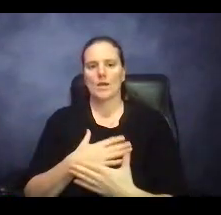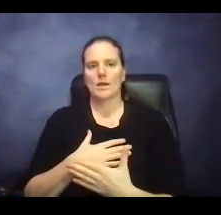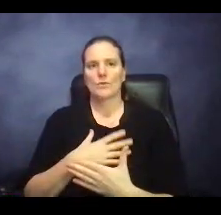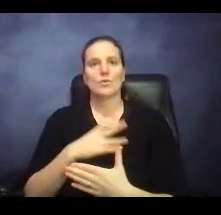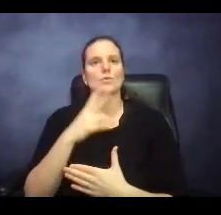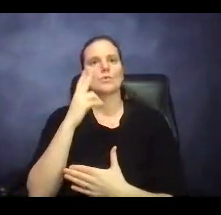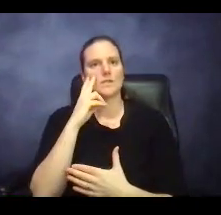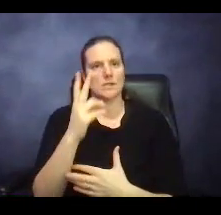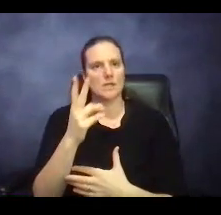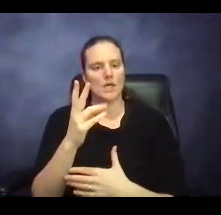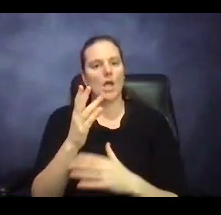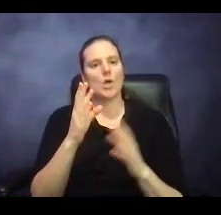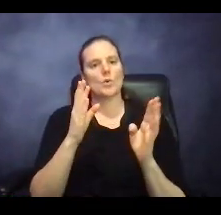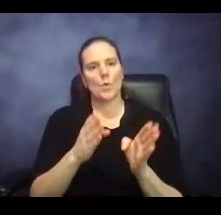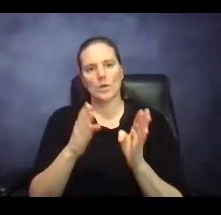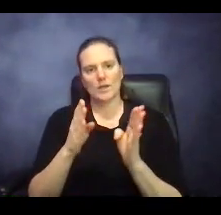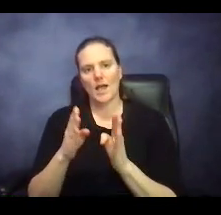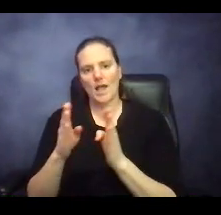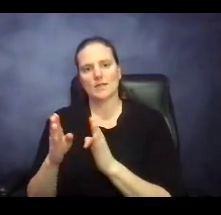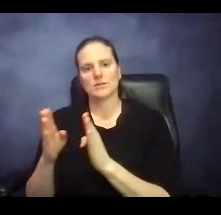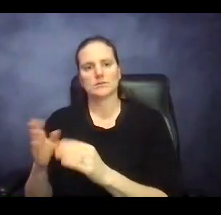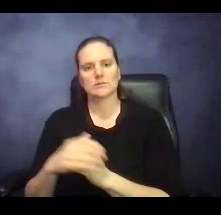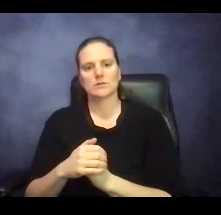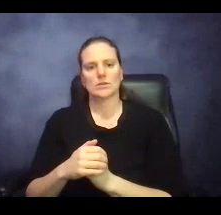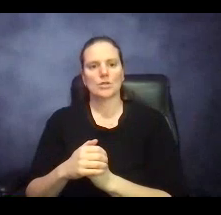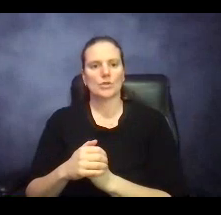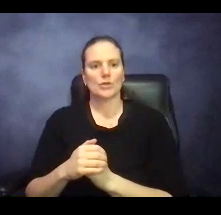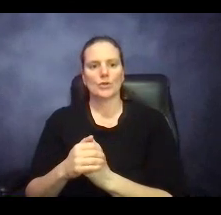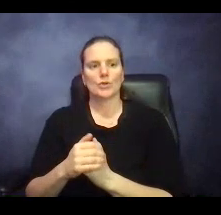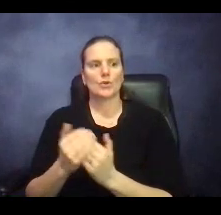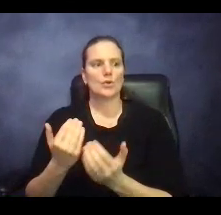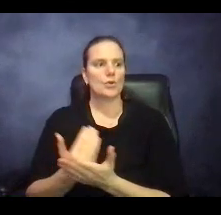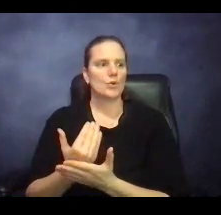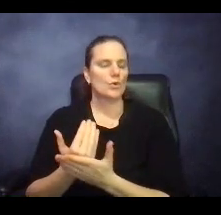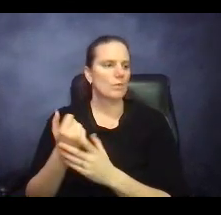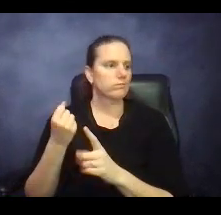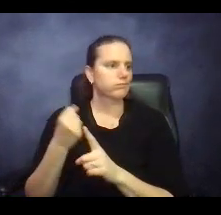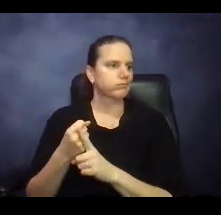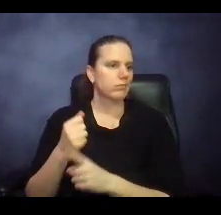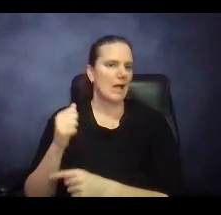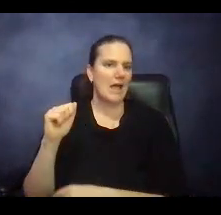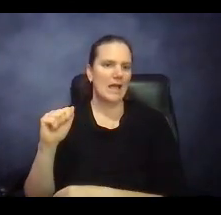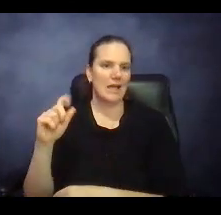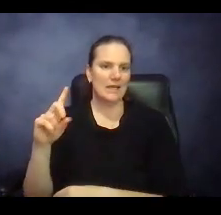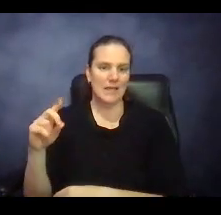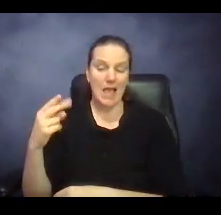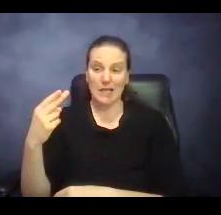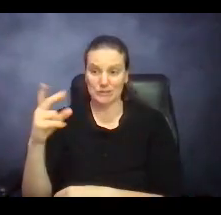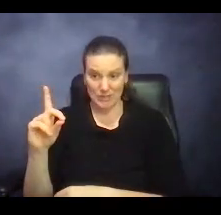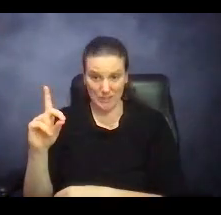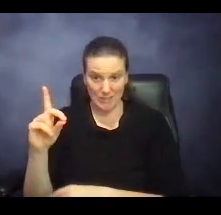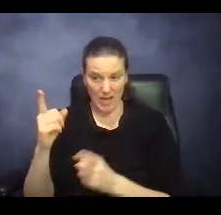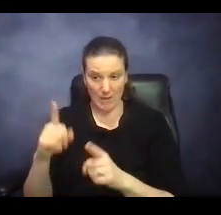So it's great for that new onset or unmasked, ADHD that happens in perimenopause. It's also great for just chronic fatigue, just kind